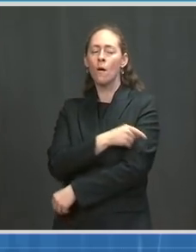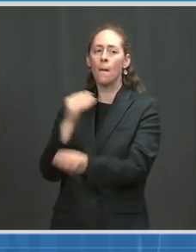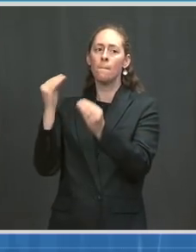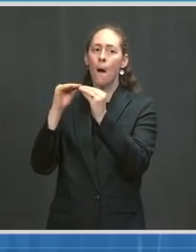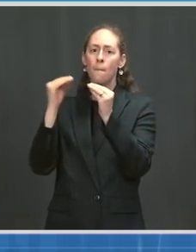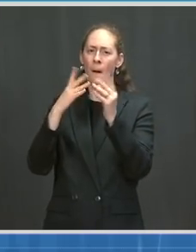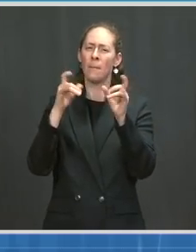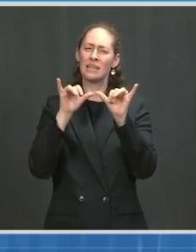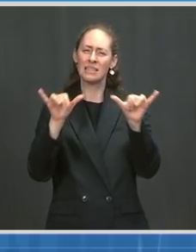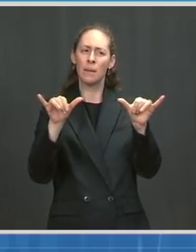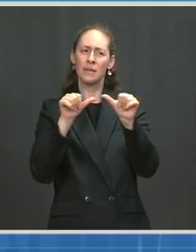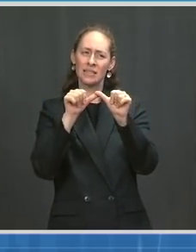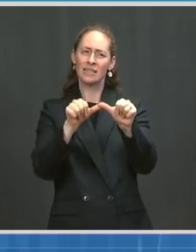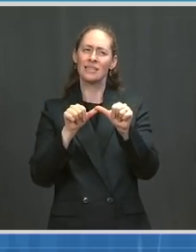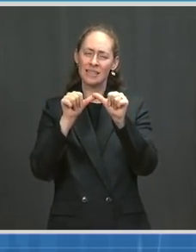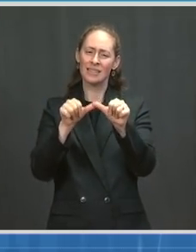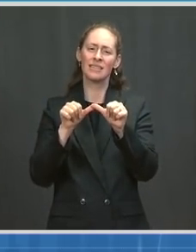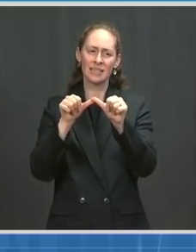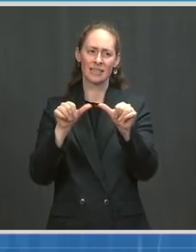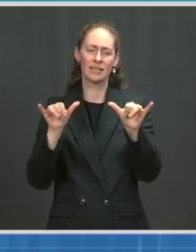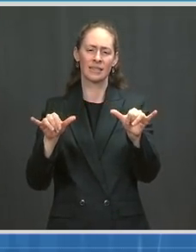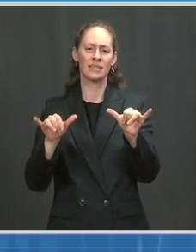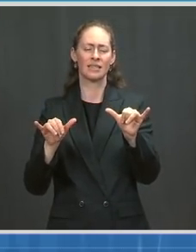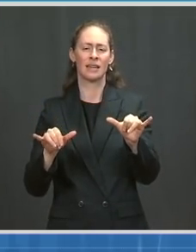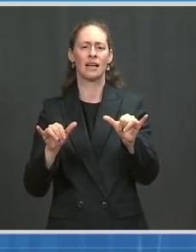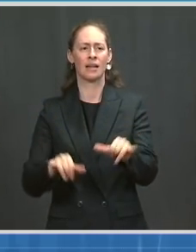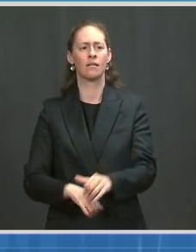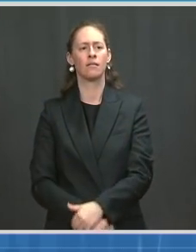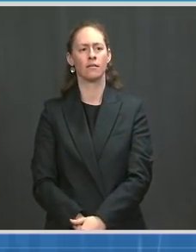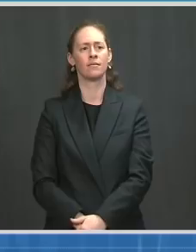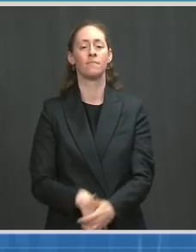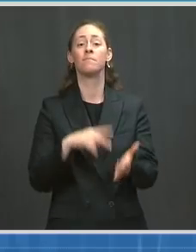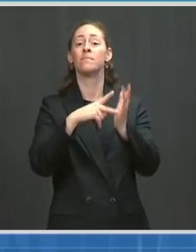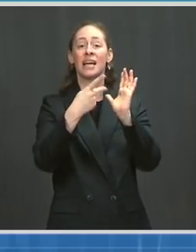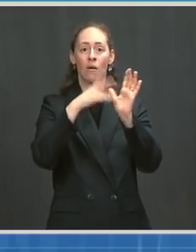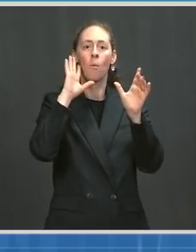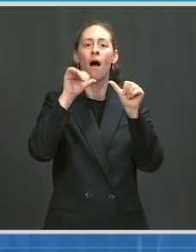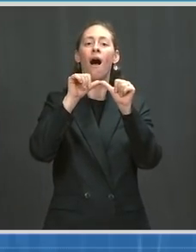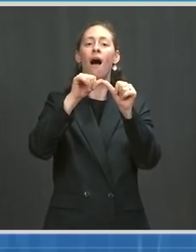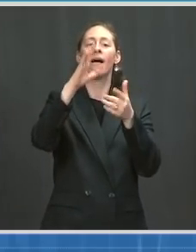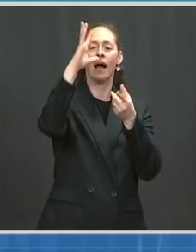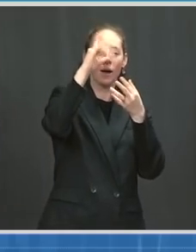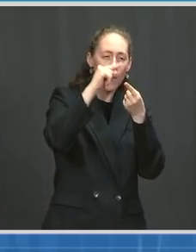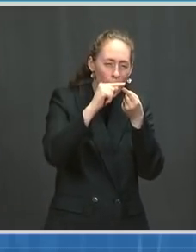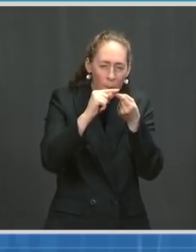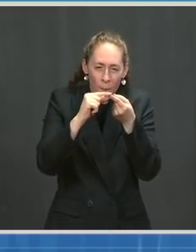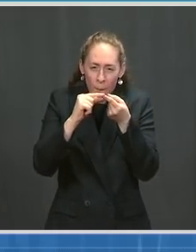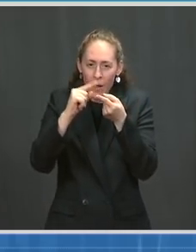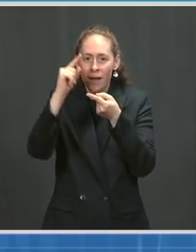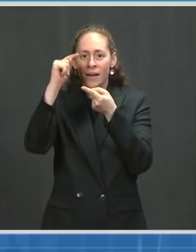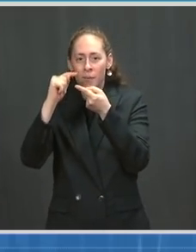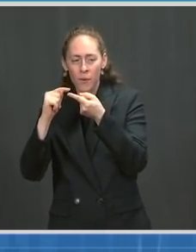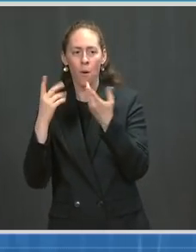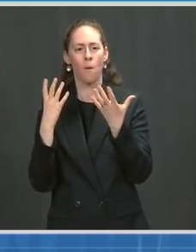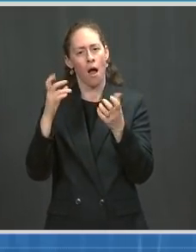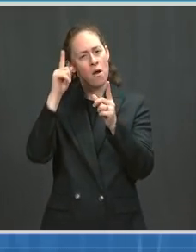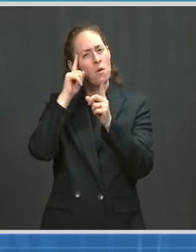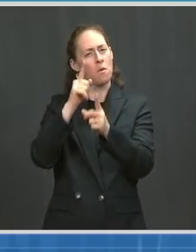we can sustain that decline in cases that we've seen in the decline of deaths and hospitalizations. But if we stop where we are right now --